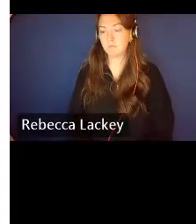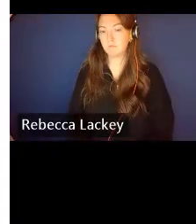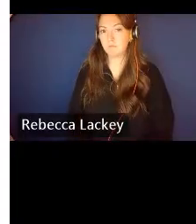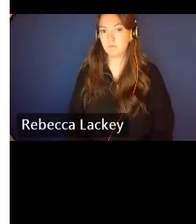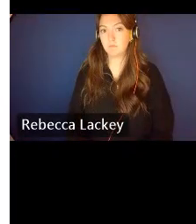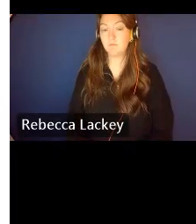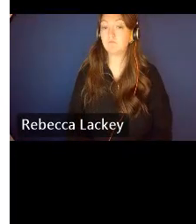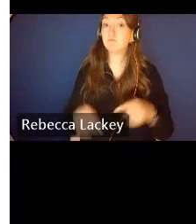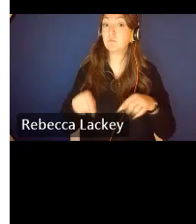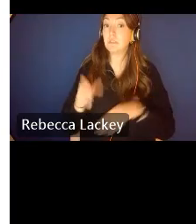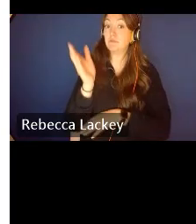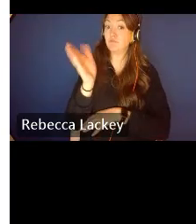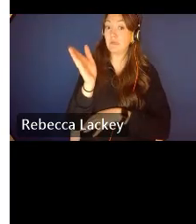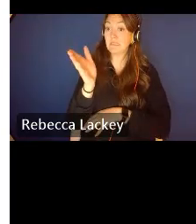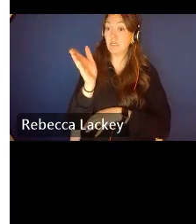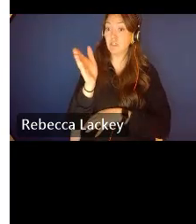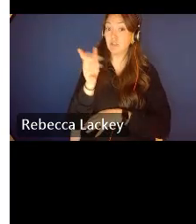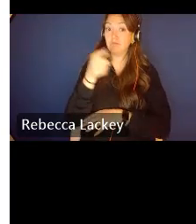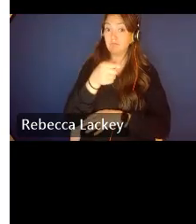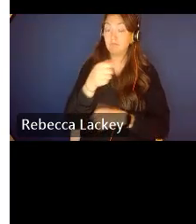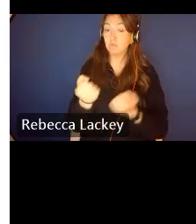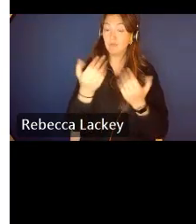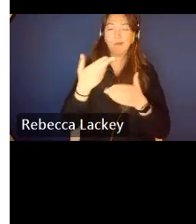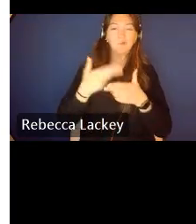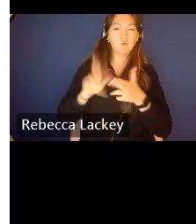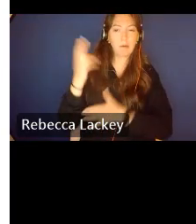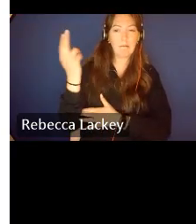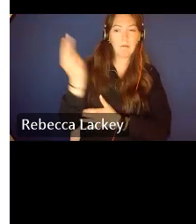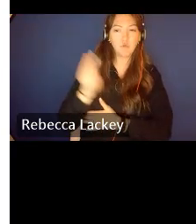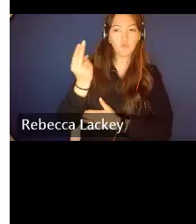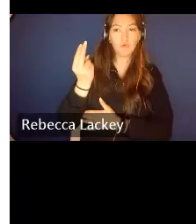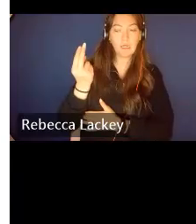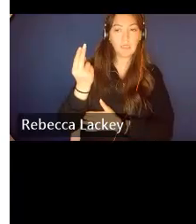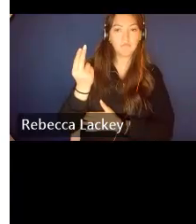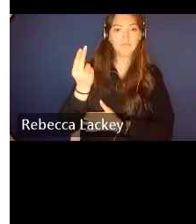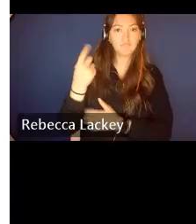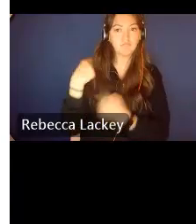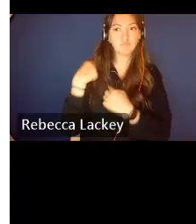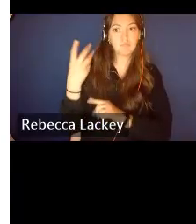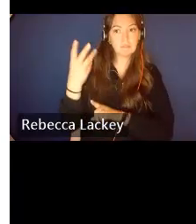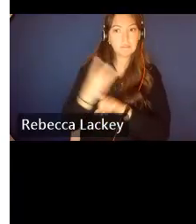During this presentation, we'll provide a history of the bridge condition over the past six months,